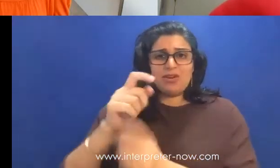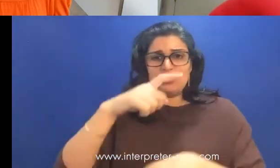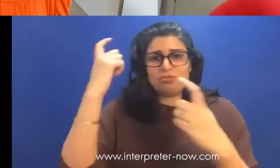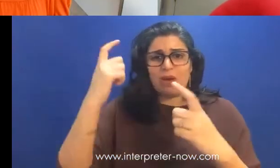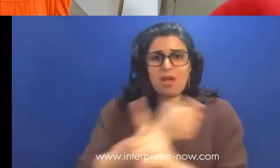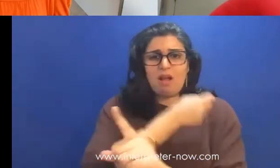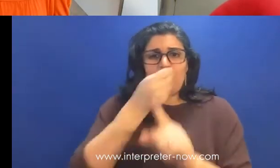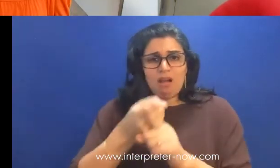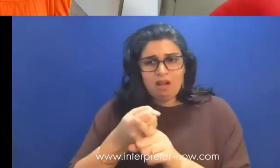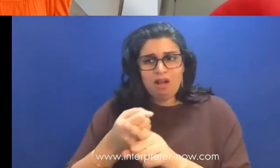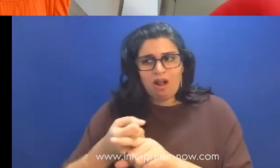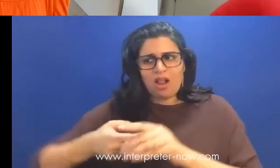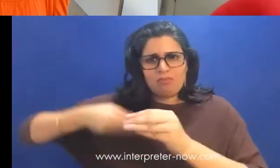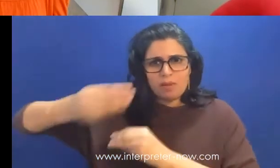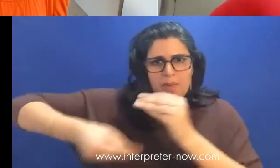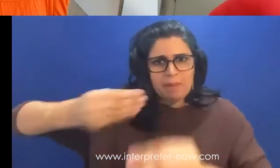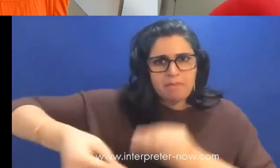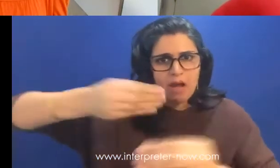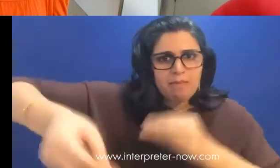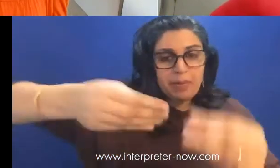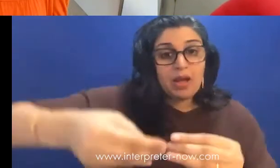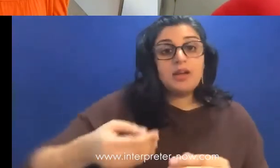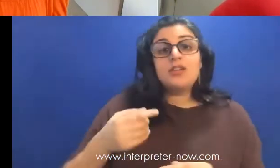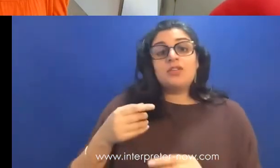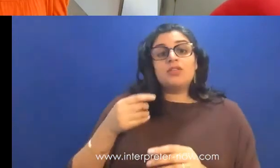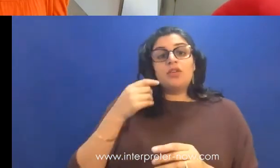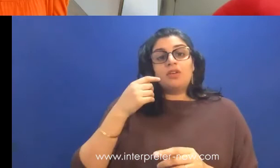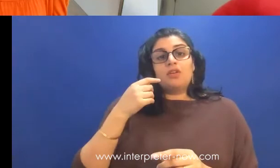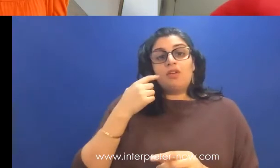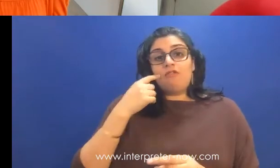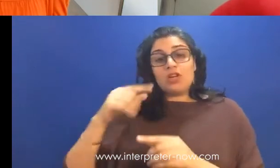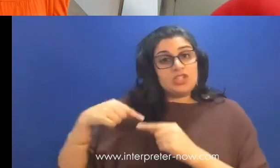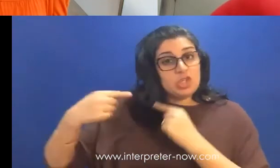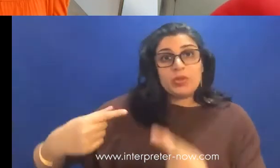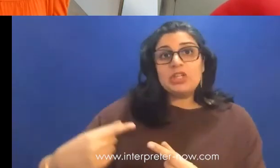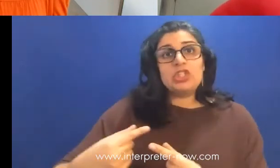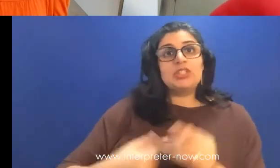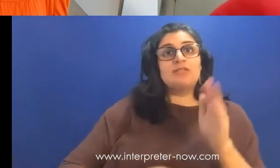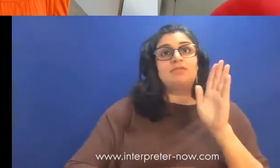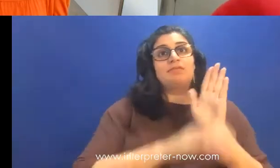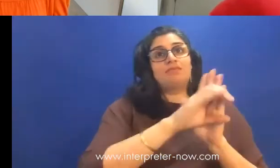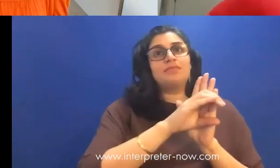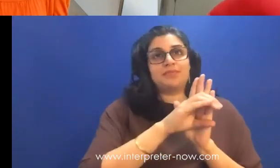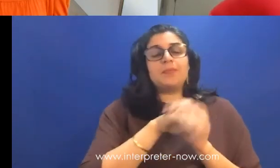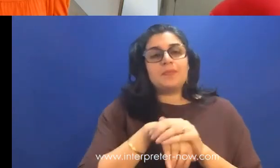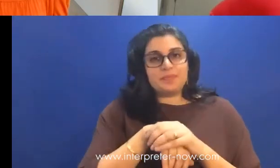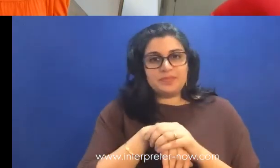in her book for generations and how that has such a material impact.